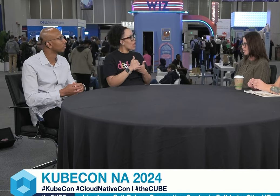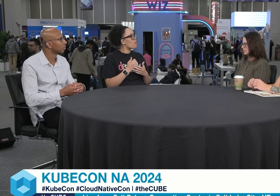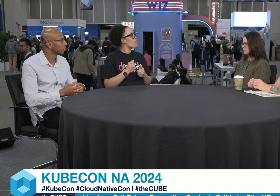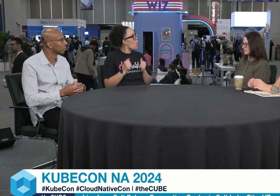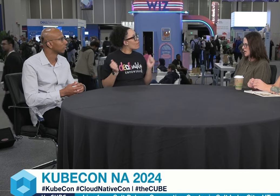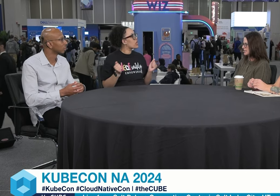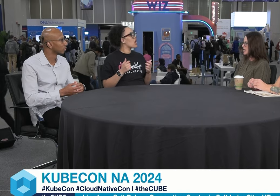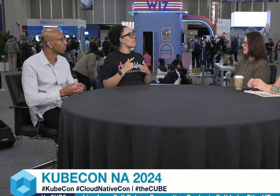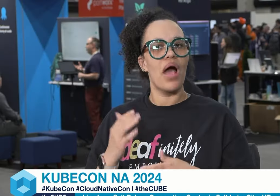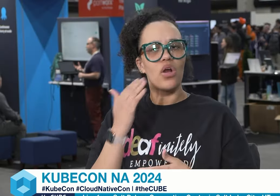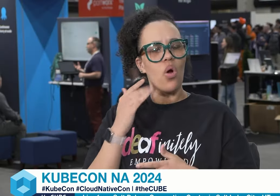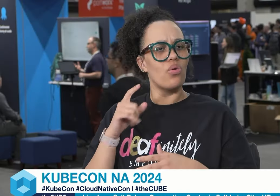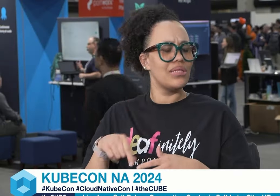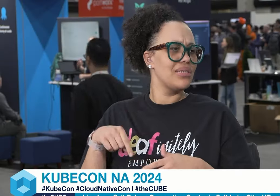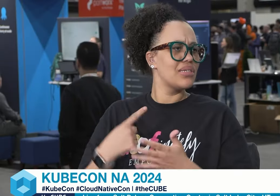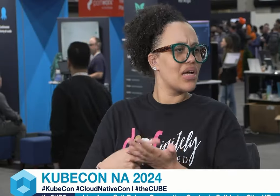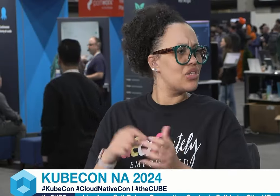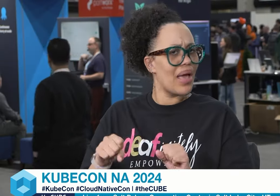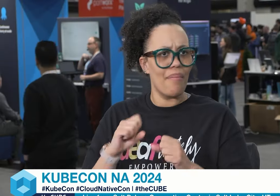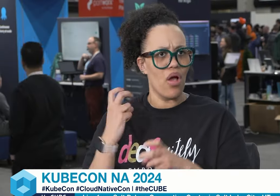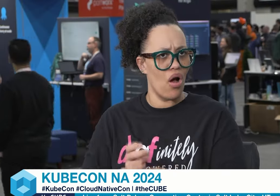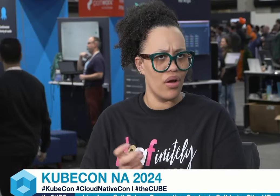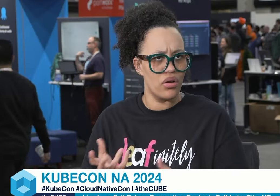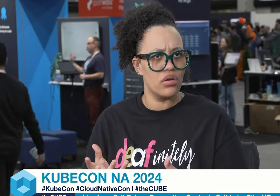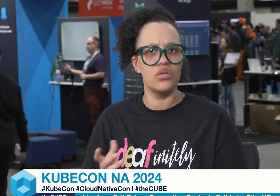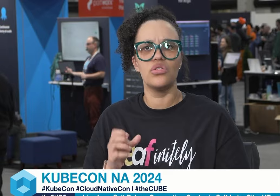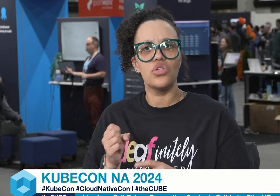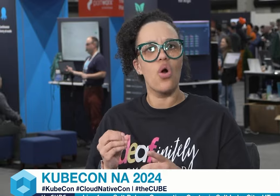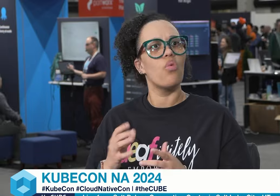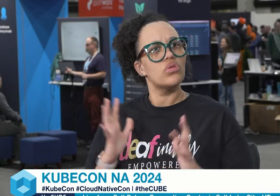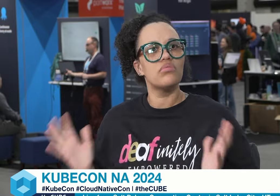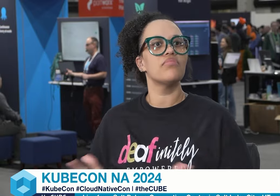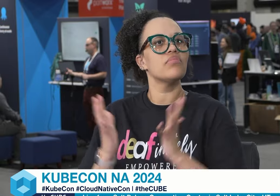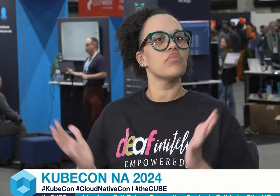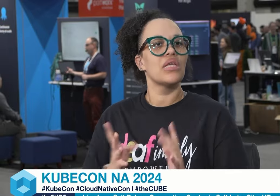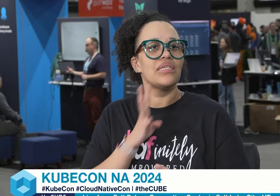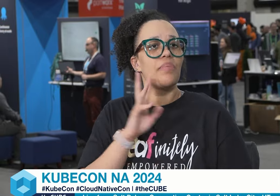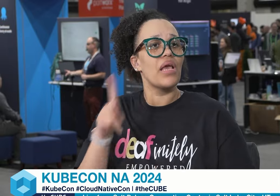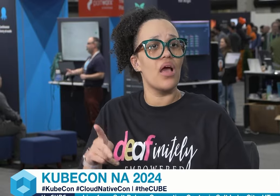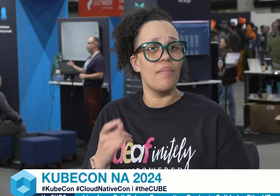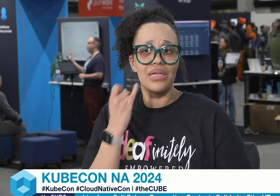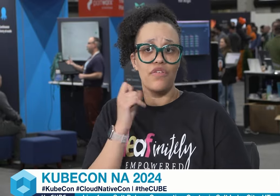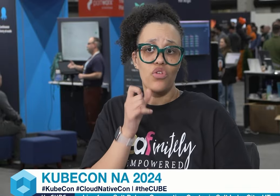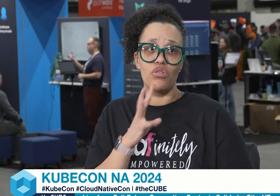the feedback we would provide and help us open up and get the discussion going because it's very hard to do that sometimes.